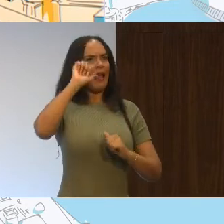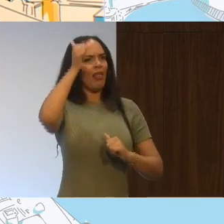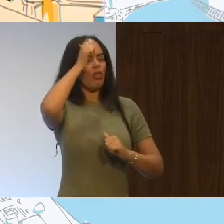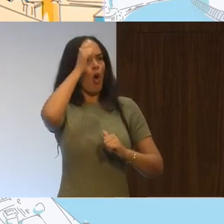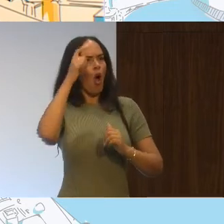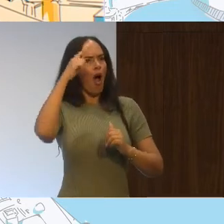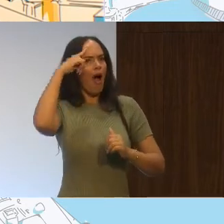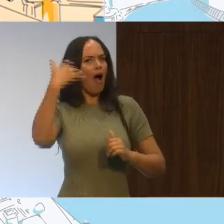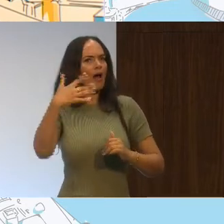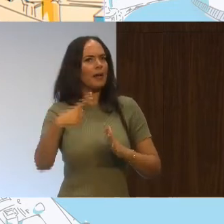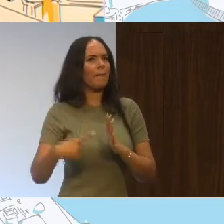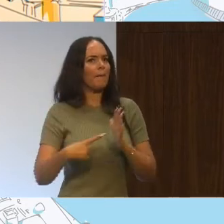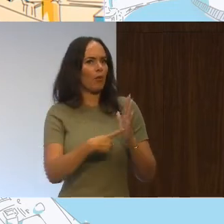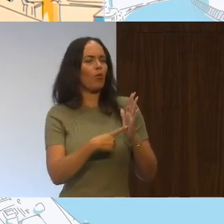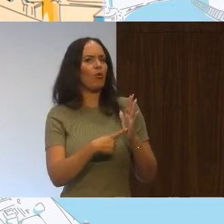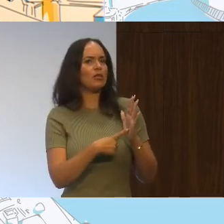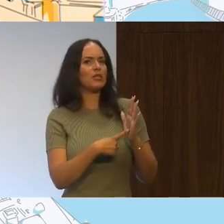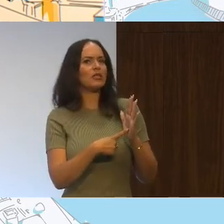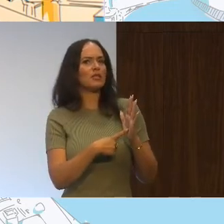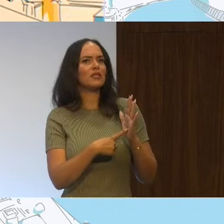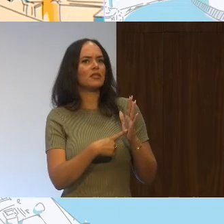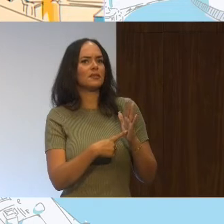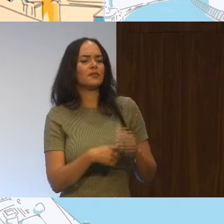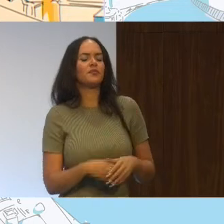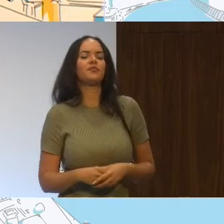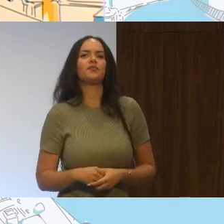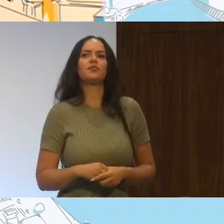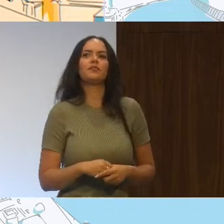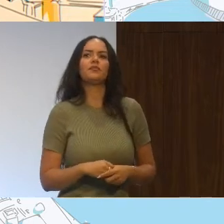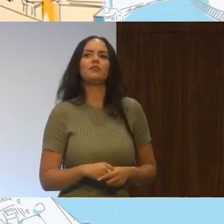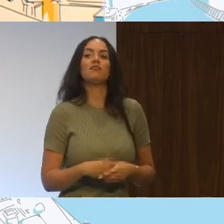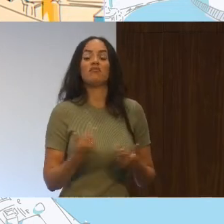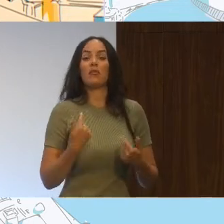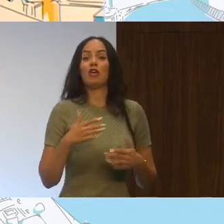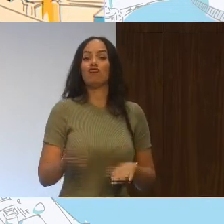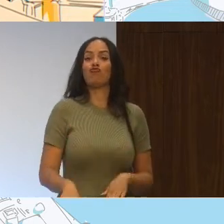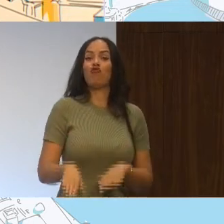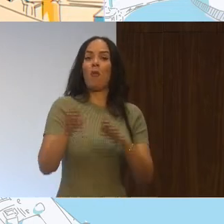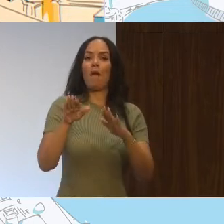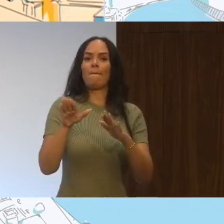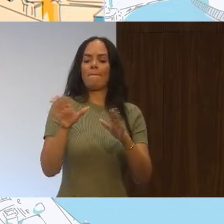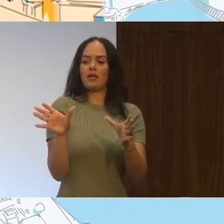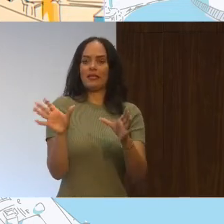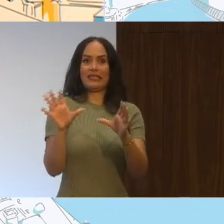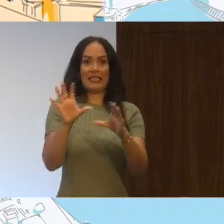He did headache and movement disorders that were his two things. And growing up in a department where the boss, the most senior person,